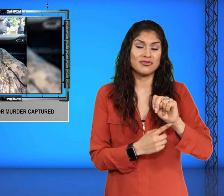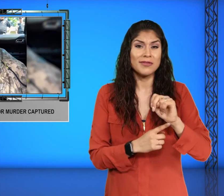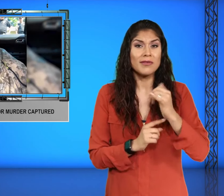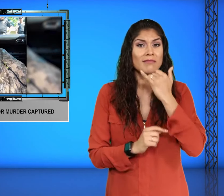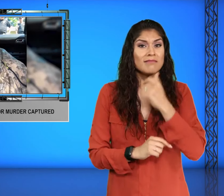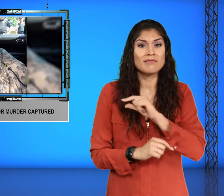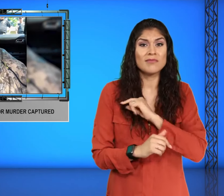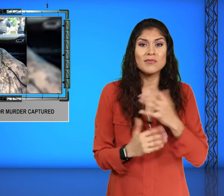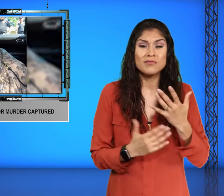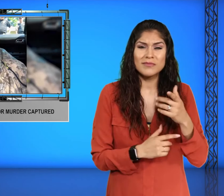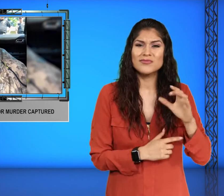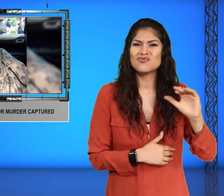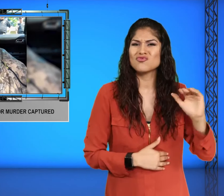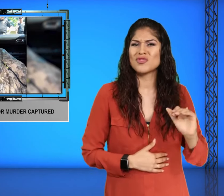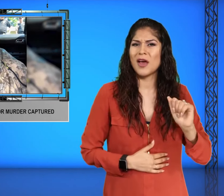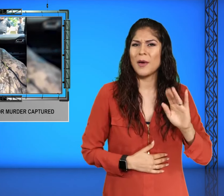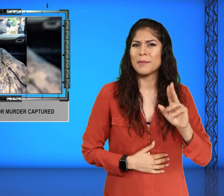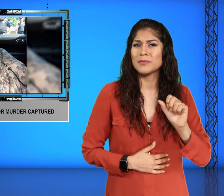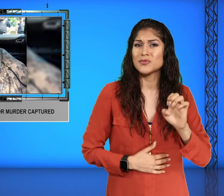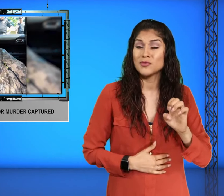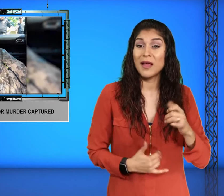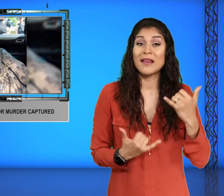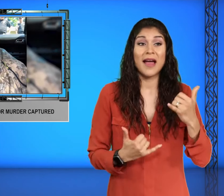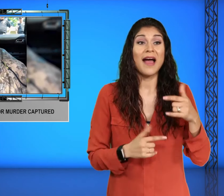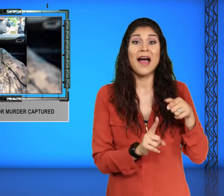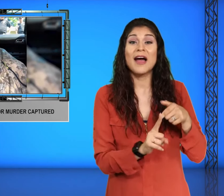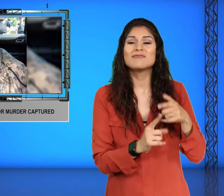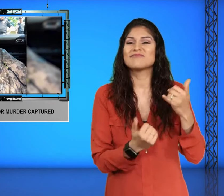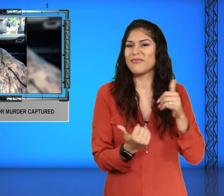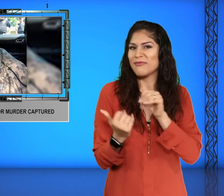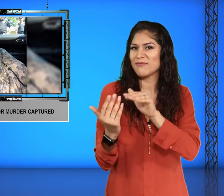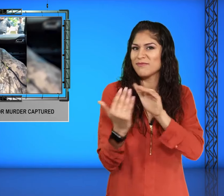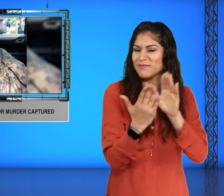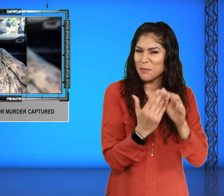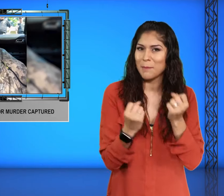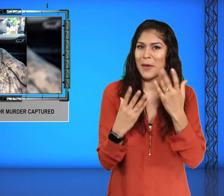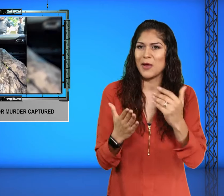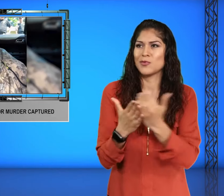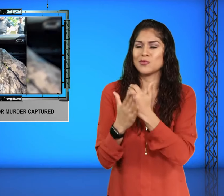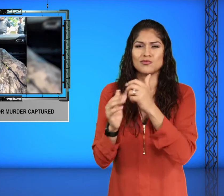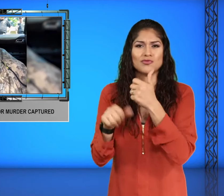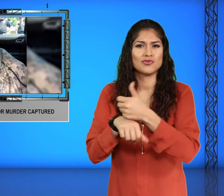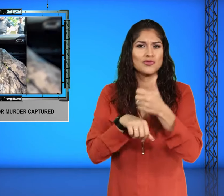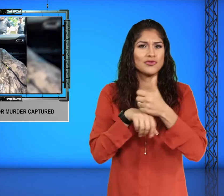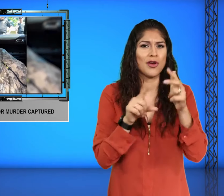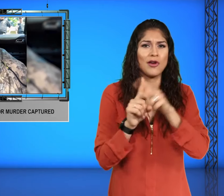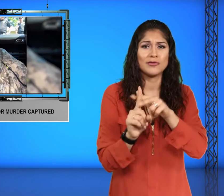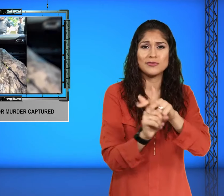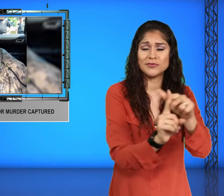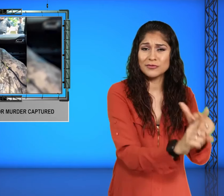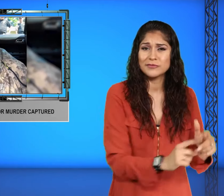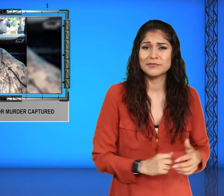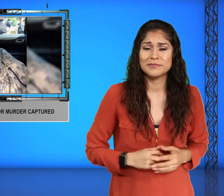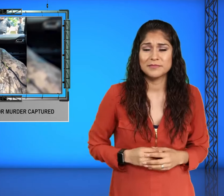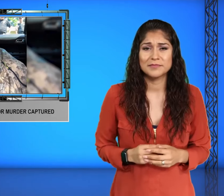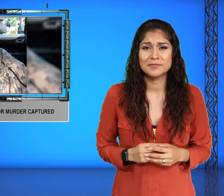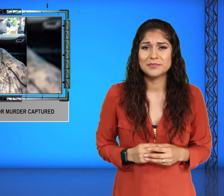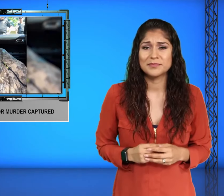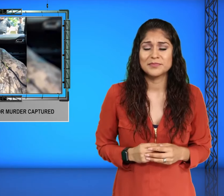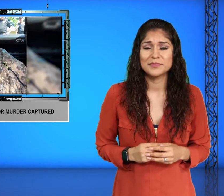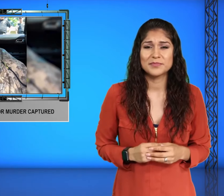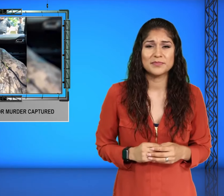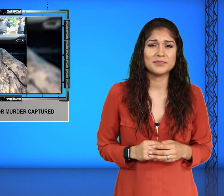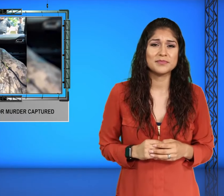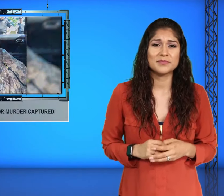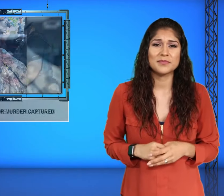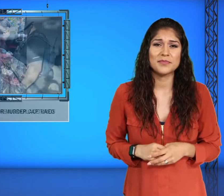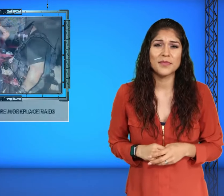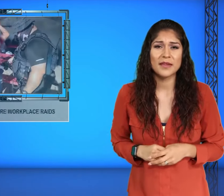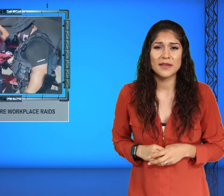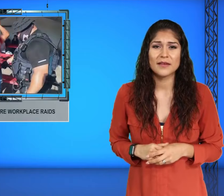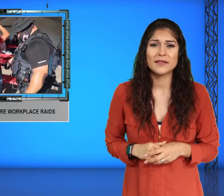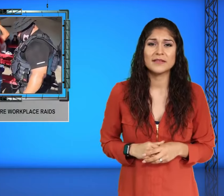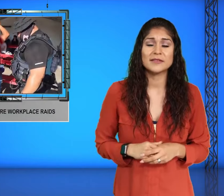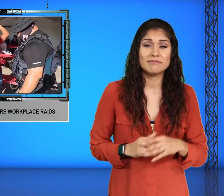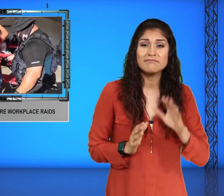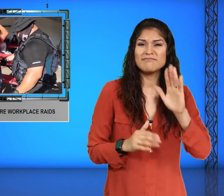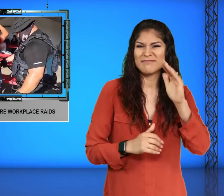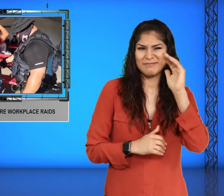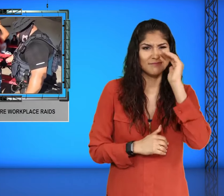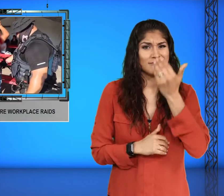Watson was captured in Henning, Tennessee, about 50 miles northwest of Memphis.